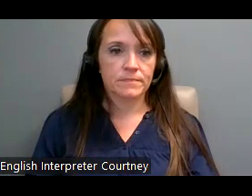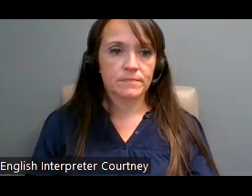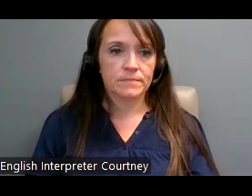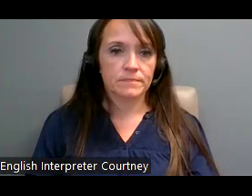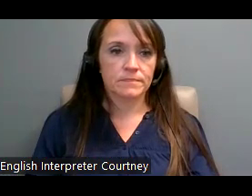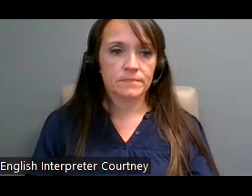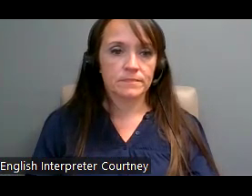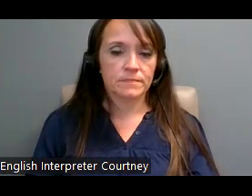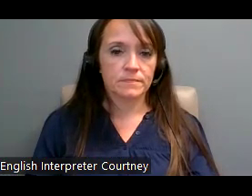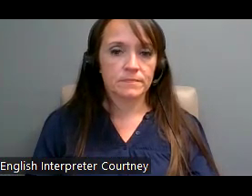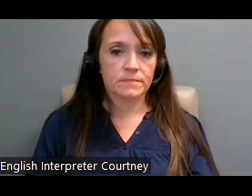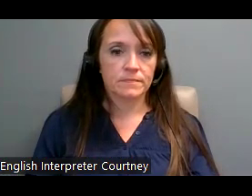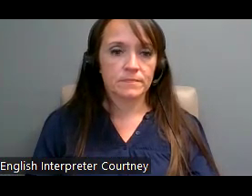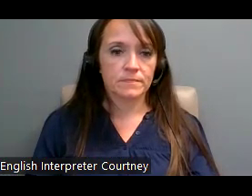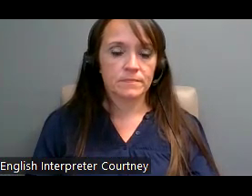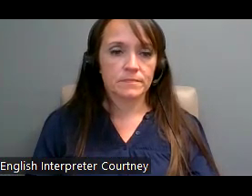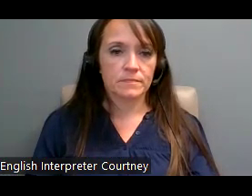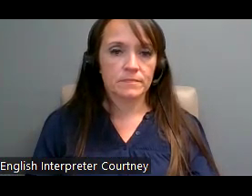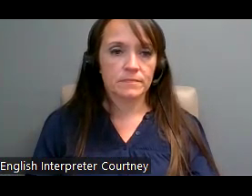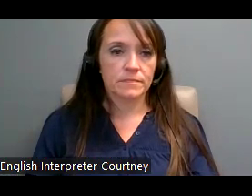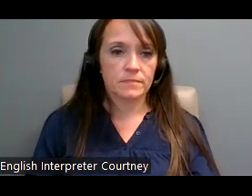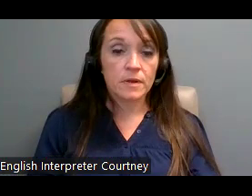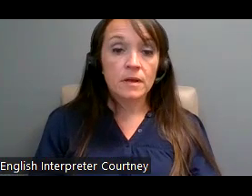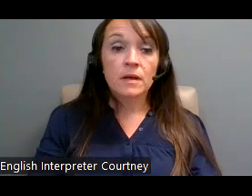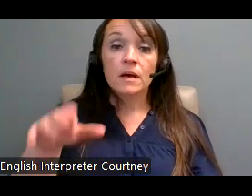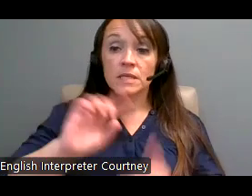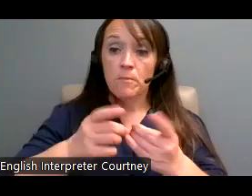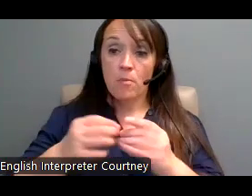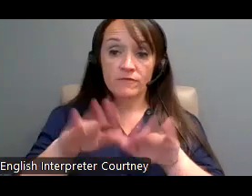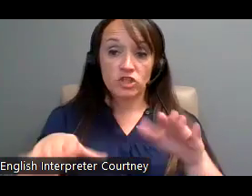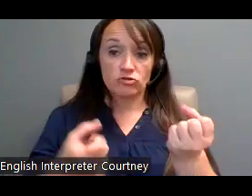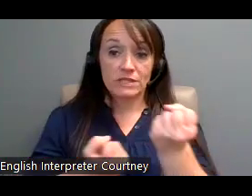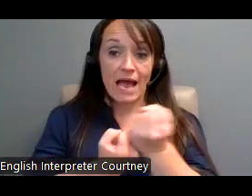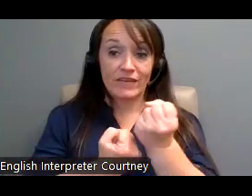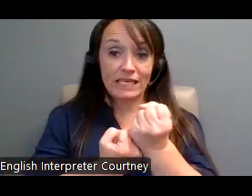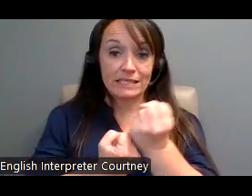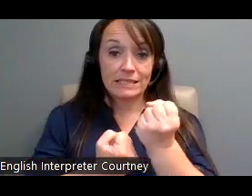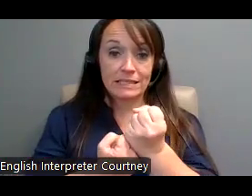For the waiver operated by the Department of children's advocacy, you contact the continuum